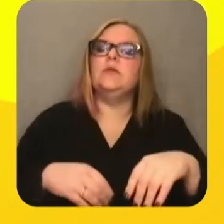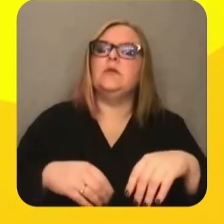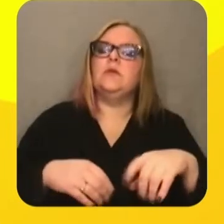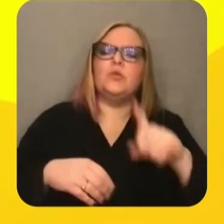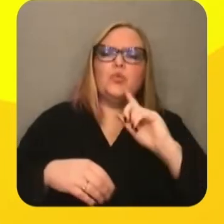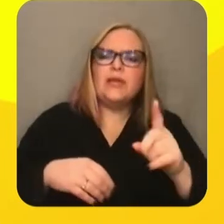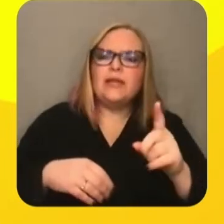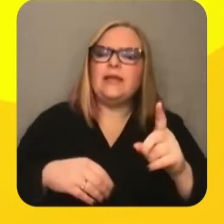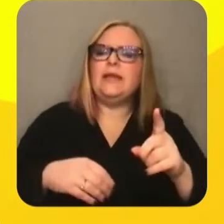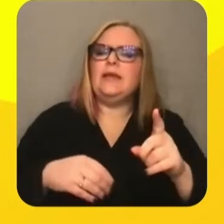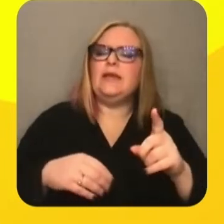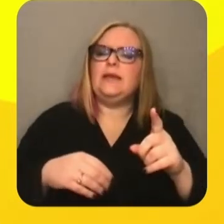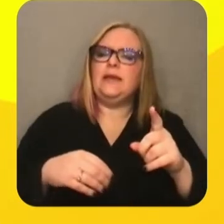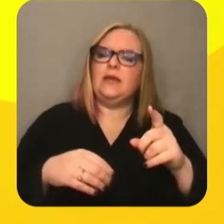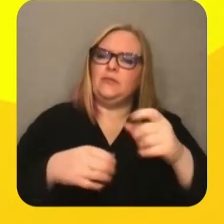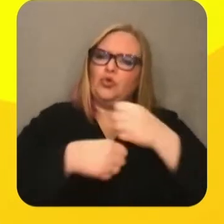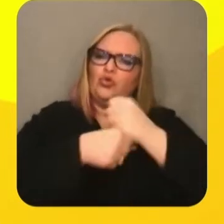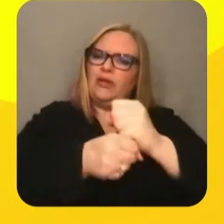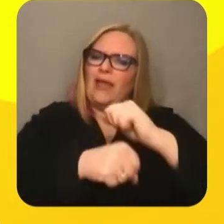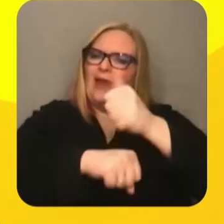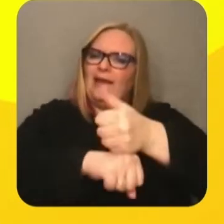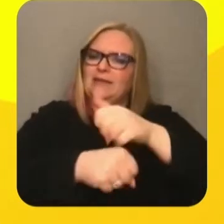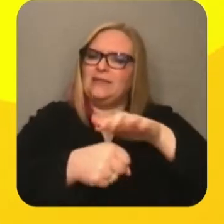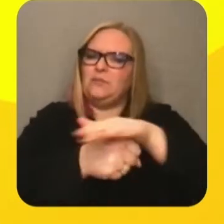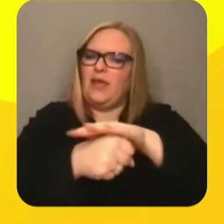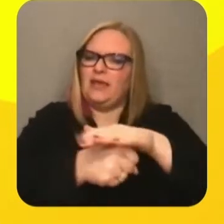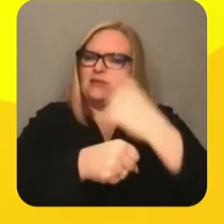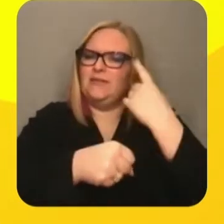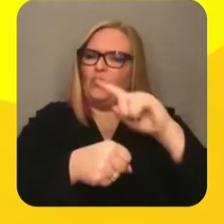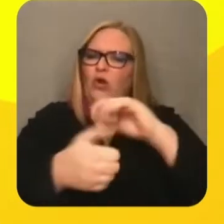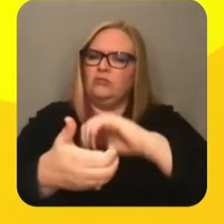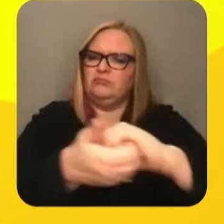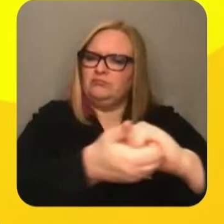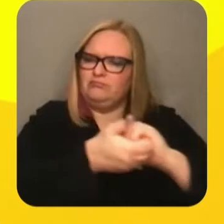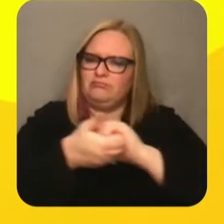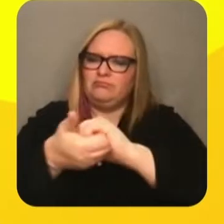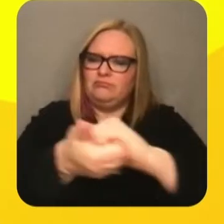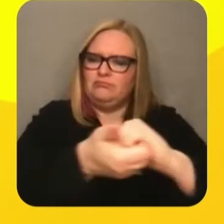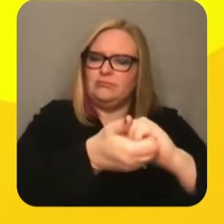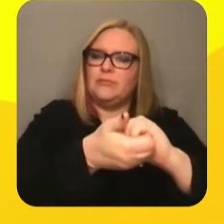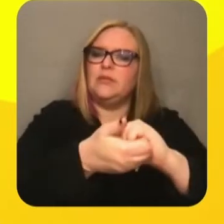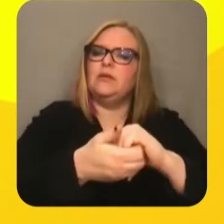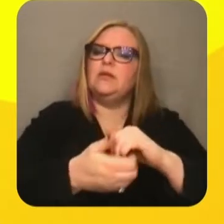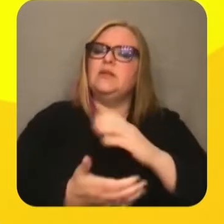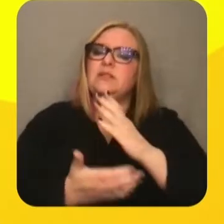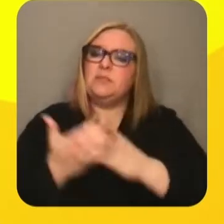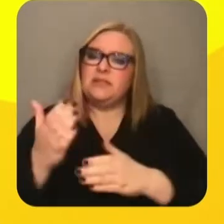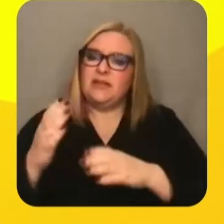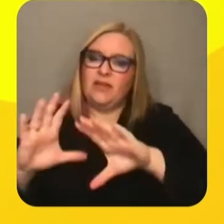a space for underrepresentation and certain groups to allow us to kind